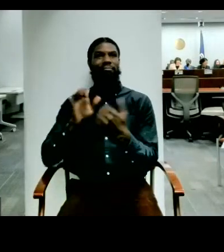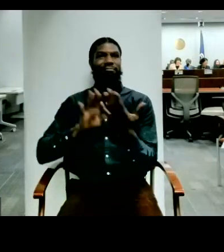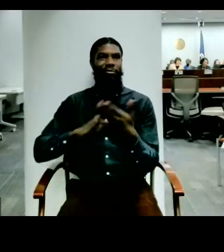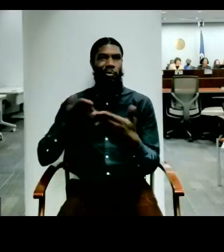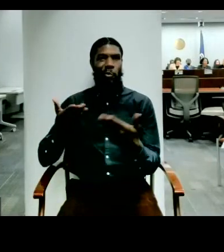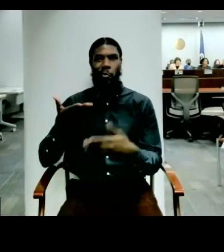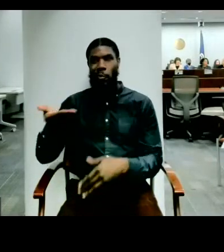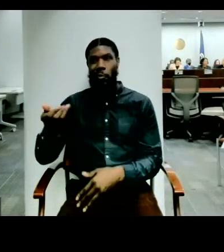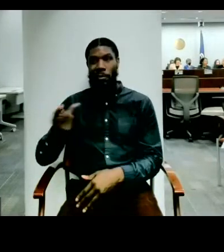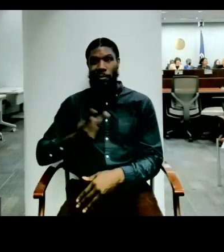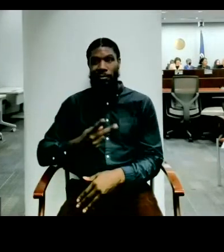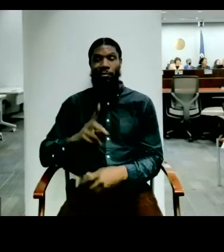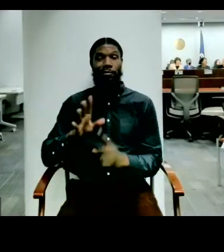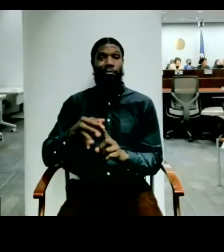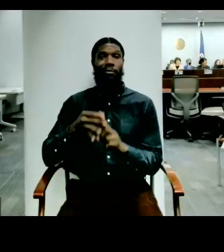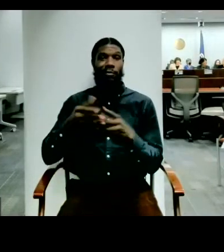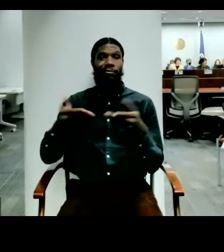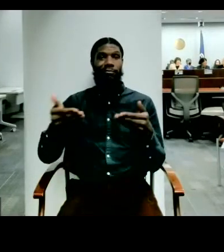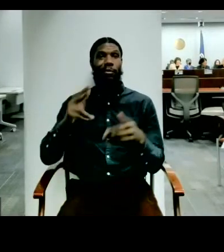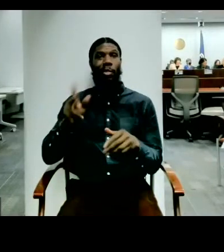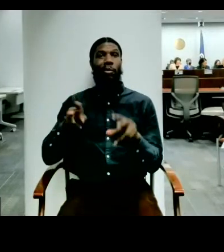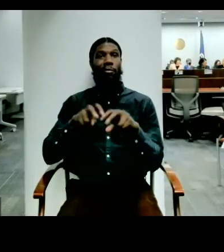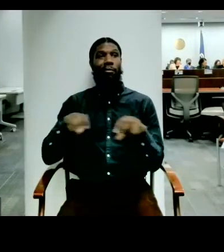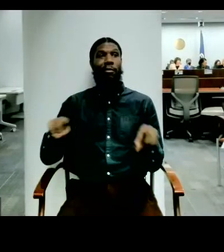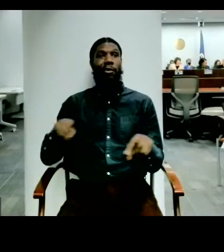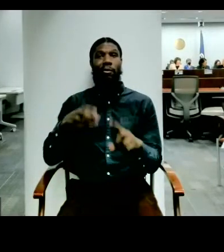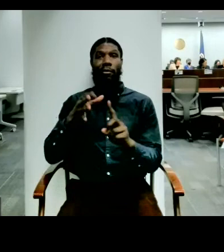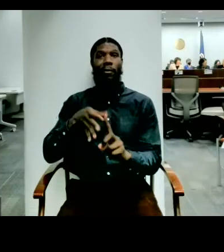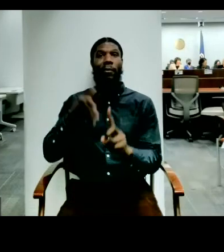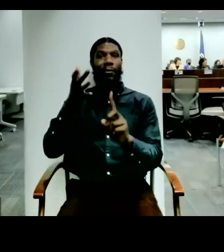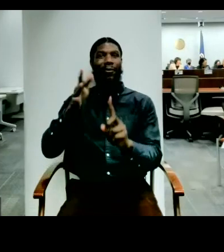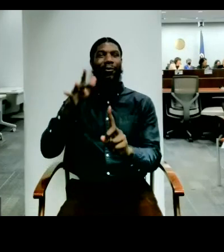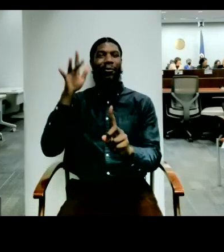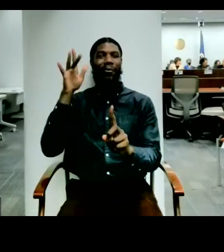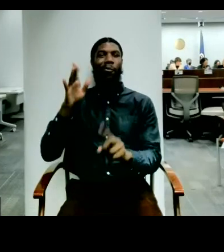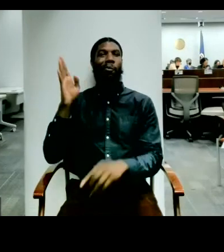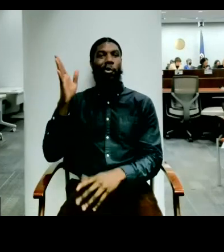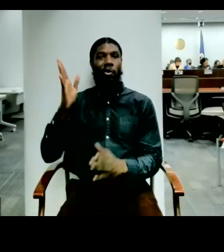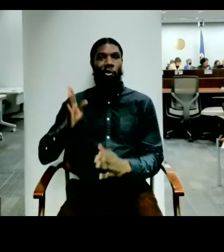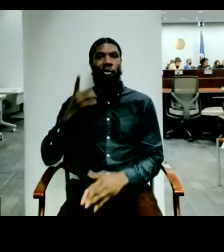to our third panel of distinguished speakers for participating in today's